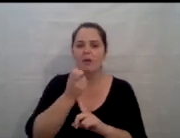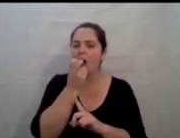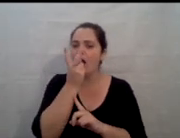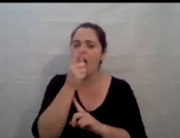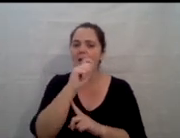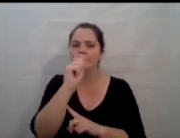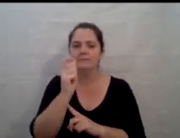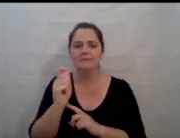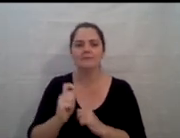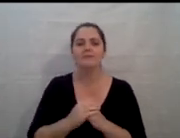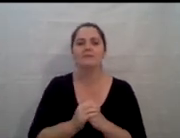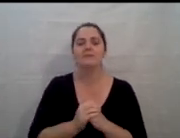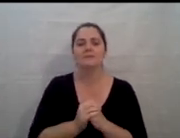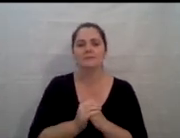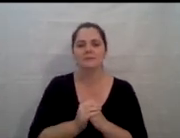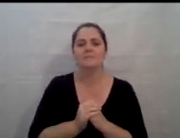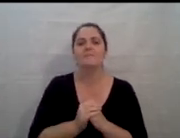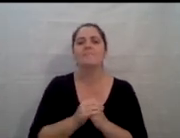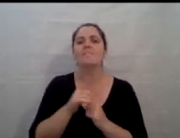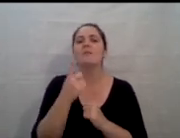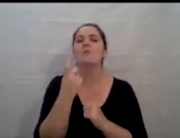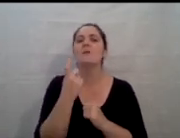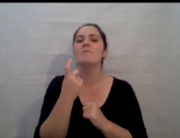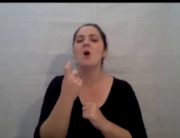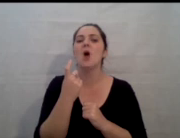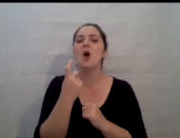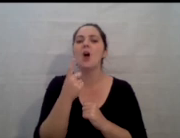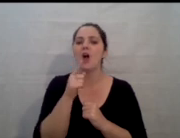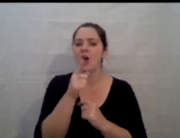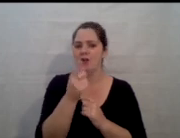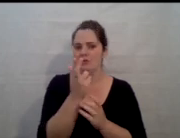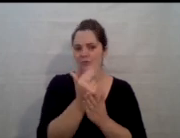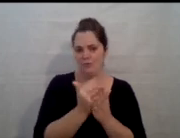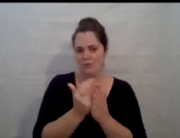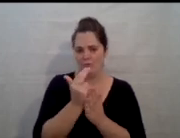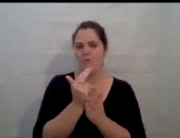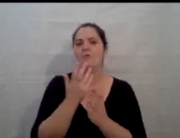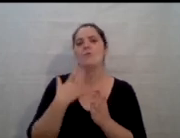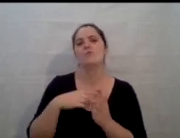And then this last drawing which is the one that I'd like to plant in your minds as we go forward.